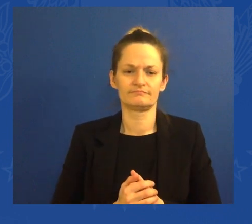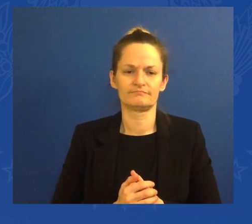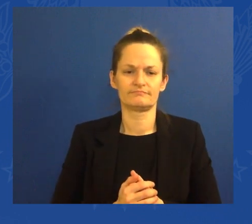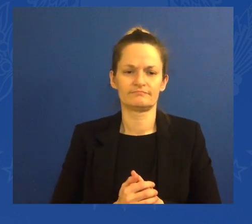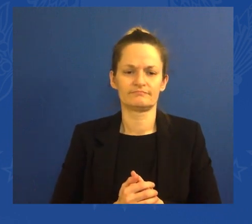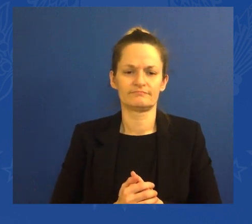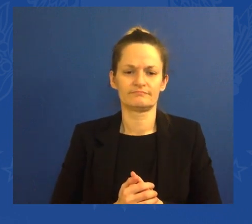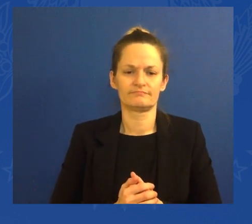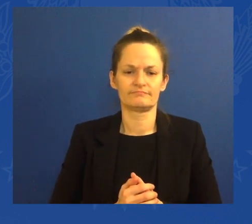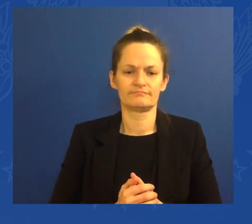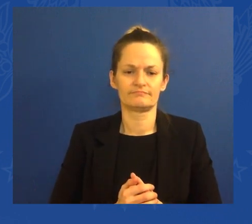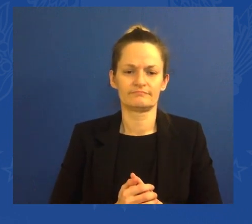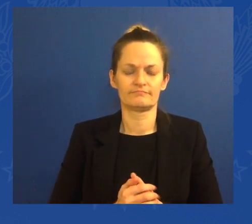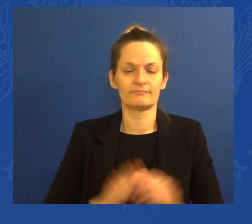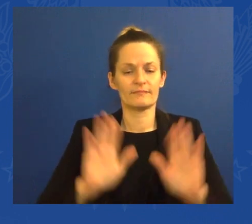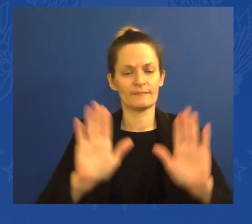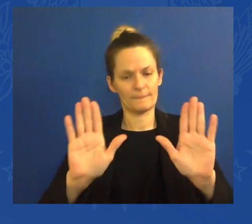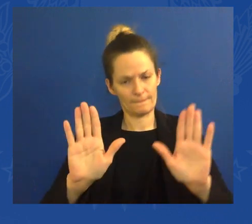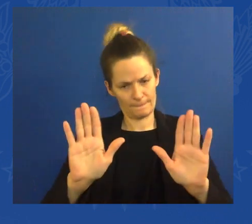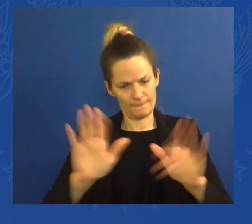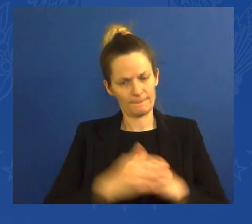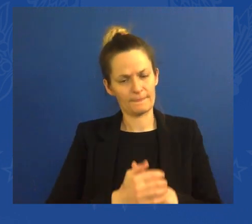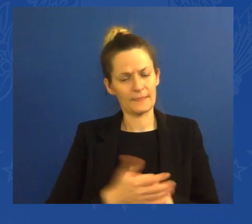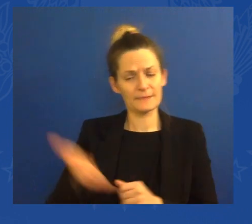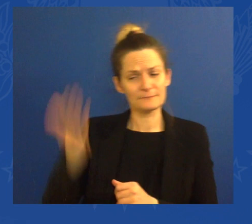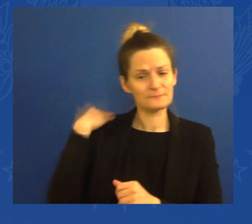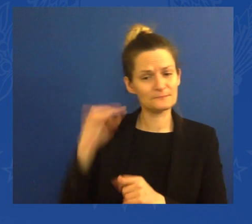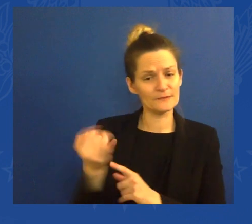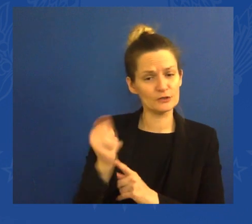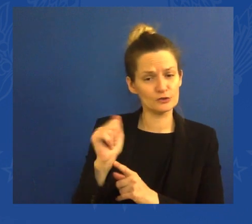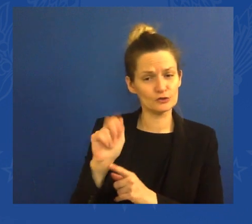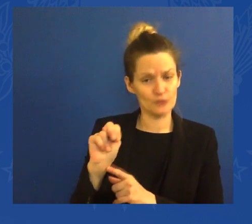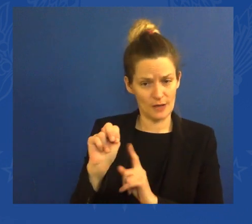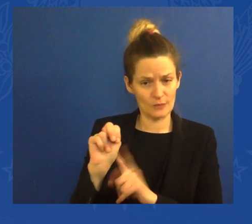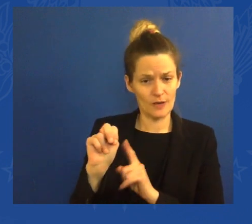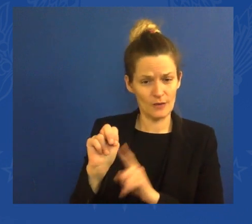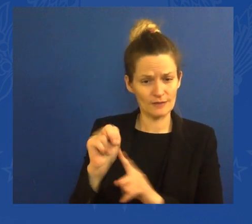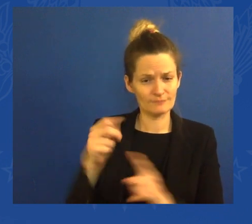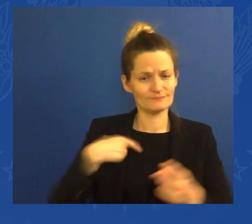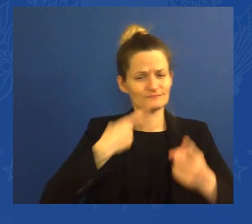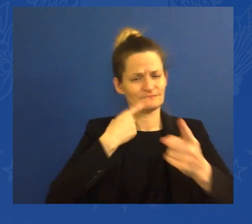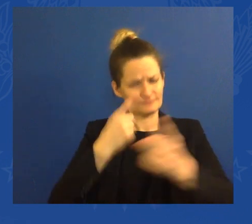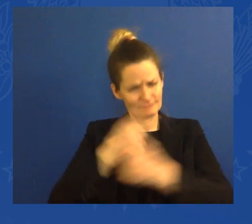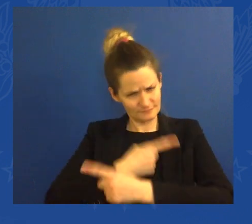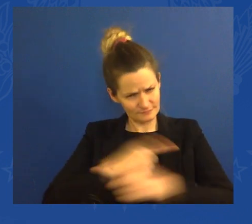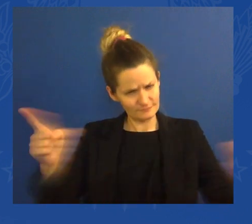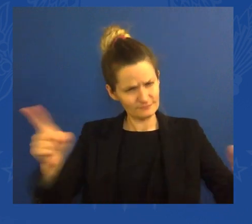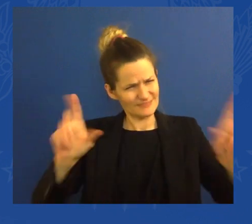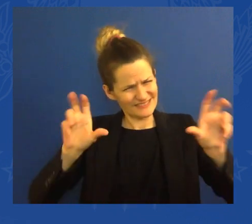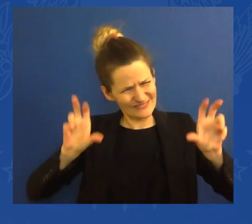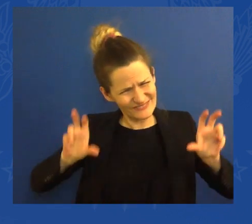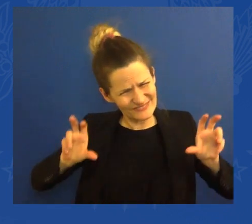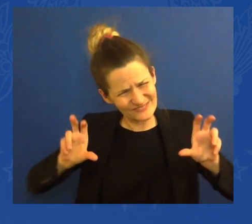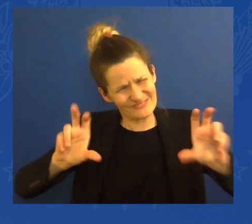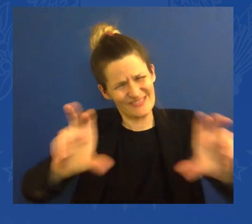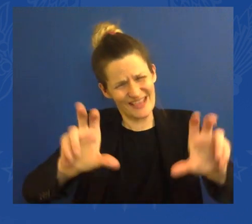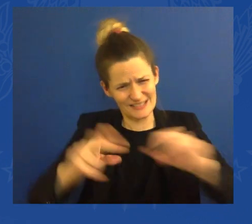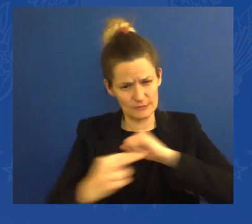I announced the largest investment in our bridges in American history -- a total of $40 billion in funding for bridges improvements --